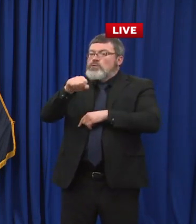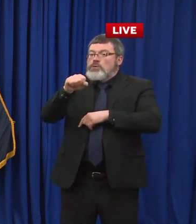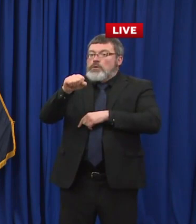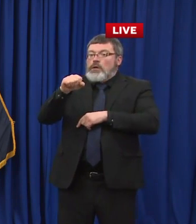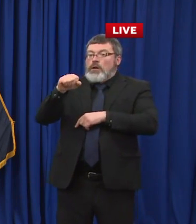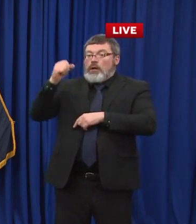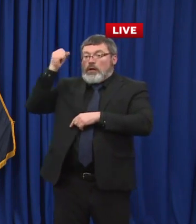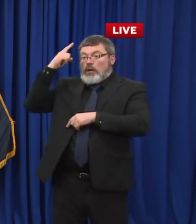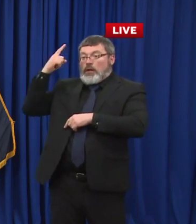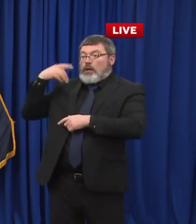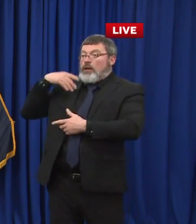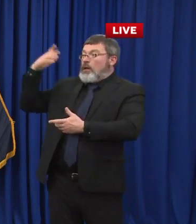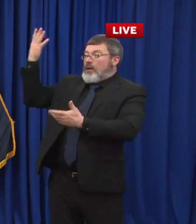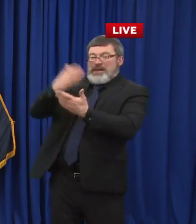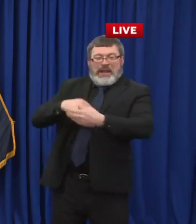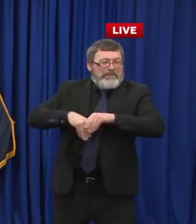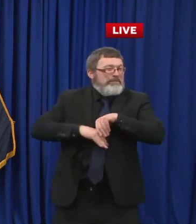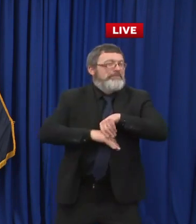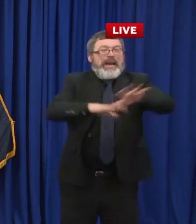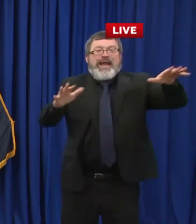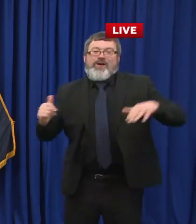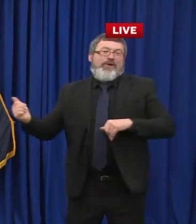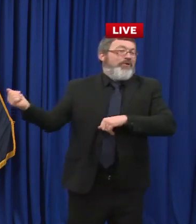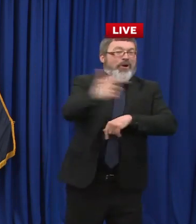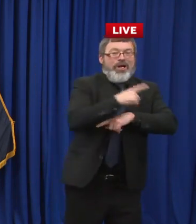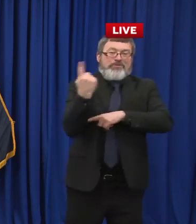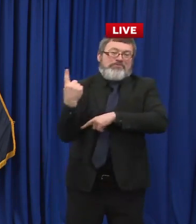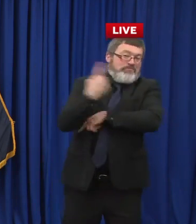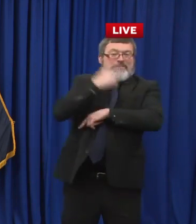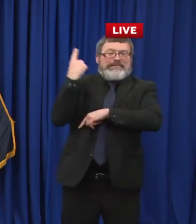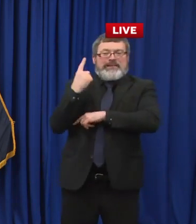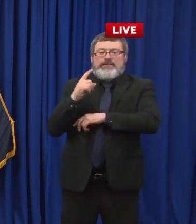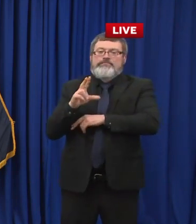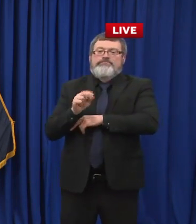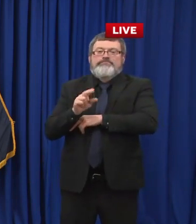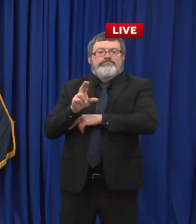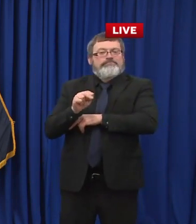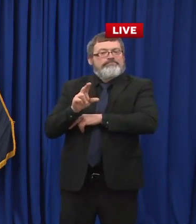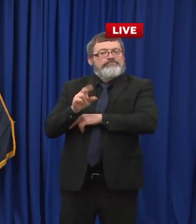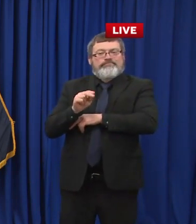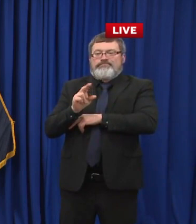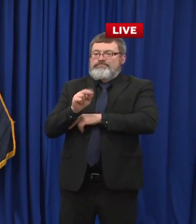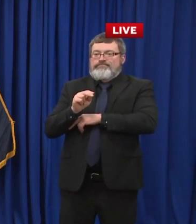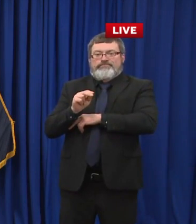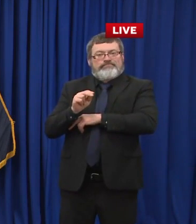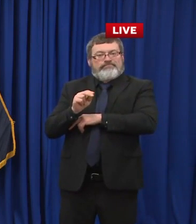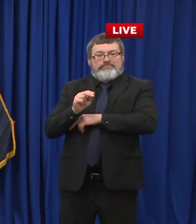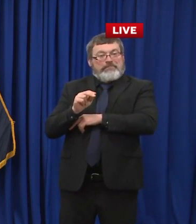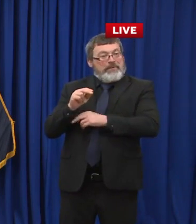WHEN THE VACCINE ARRIVES, AND WILL BE ARRIVING SHORTLY IN NEW HAMPSHIRE, BUT THIS IS NOT OVER.